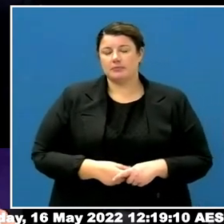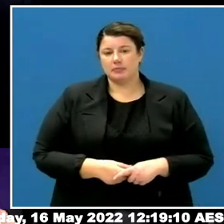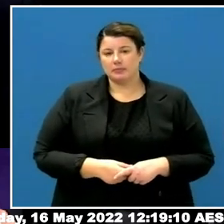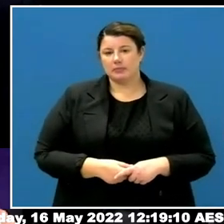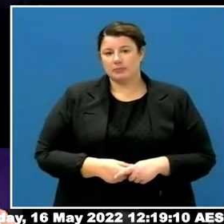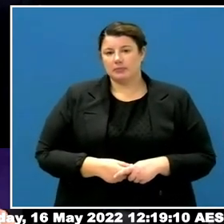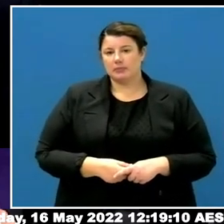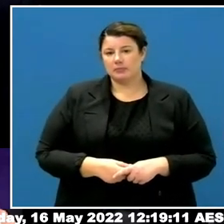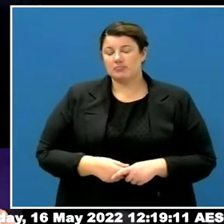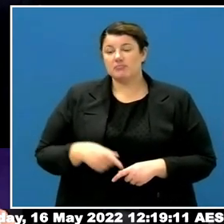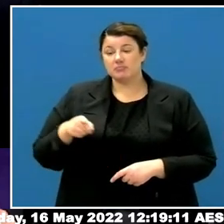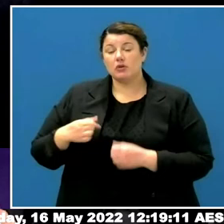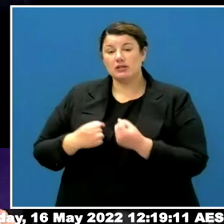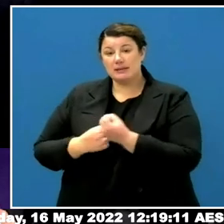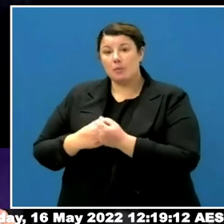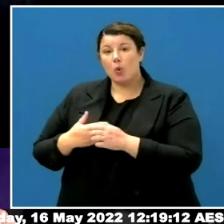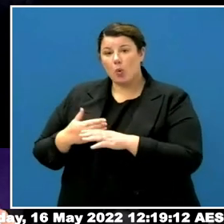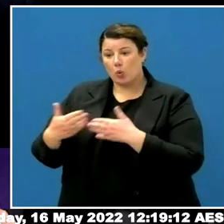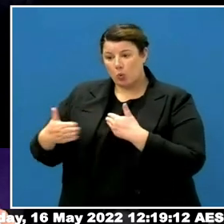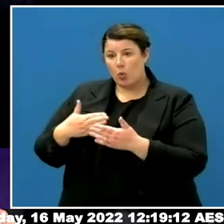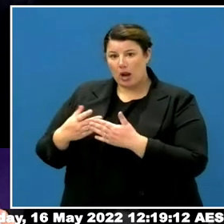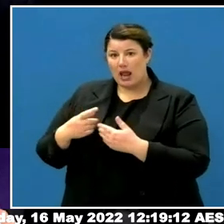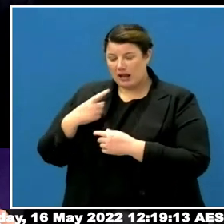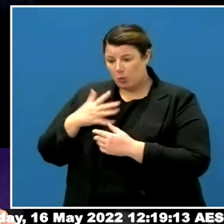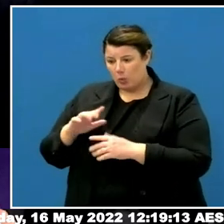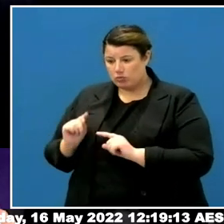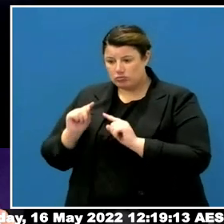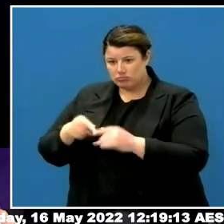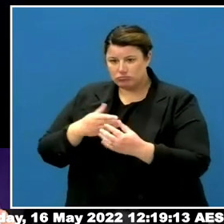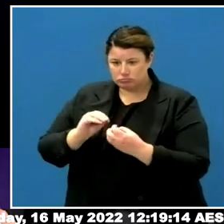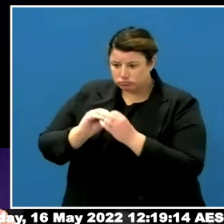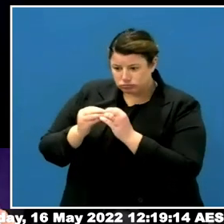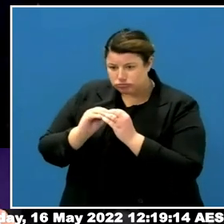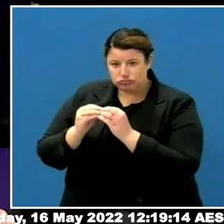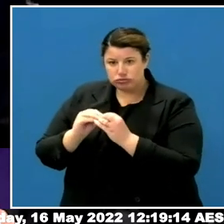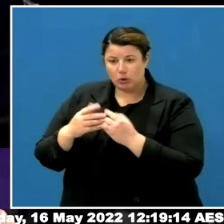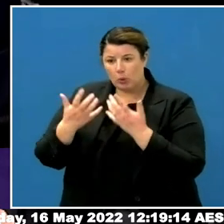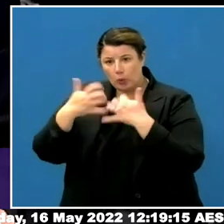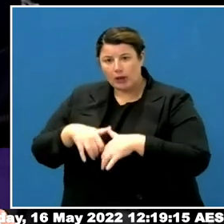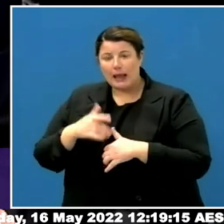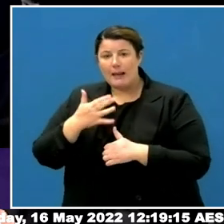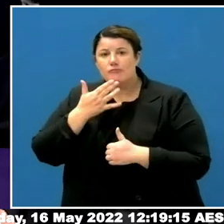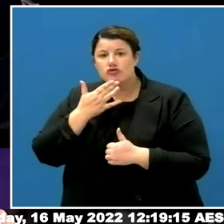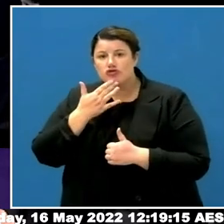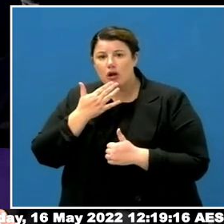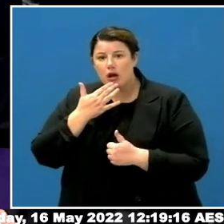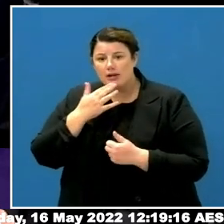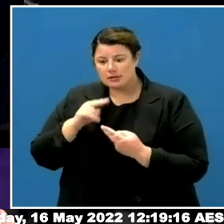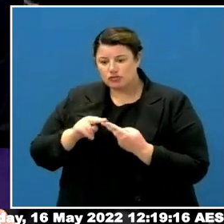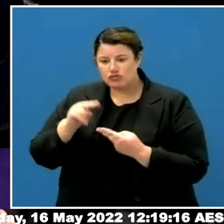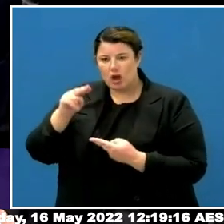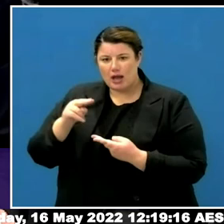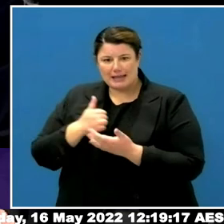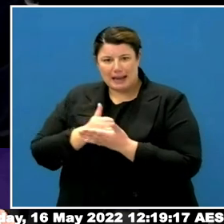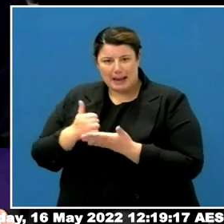Gilgai offered to go into bat for Afford in respect of a price rise figure. Yes. MR FOGARTY: That appeared in that document.